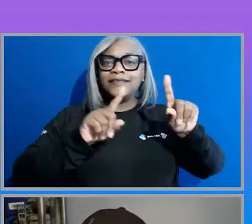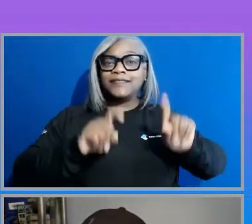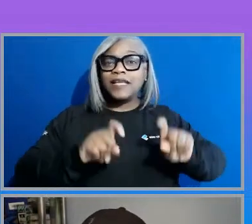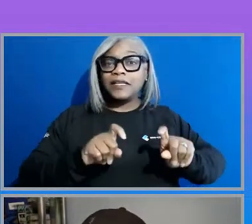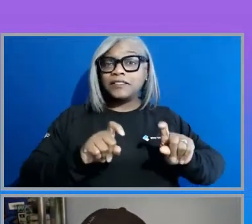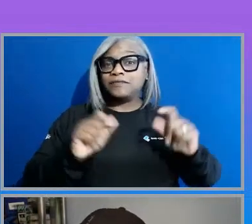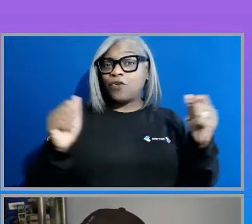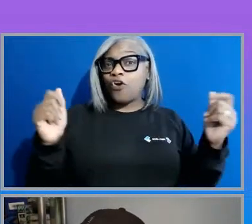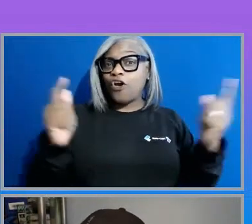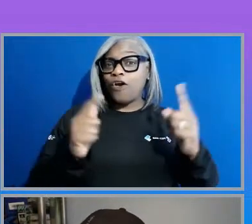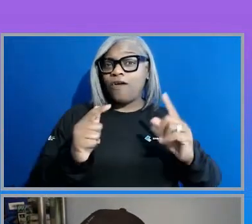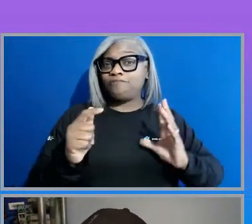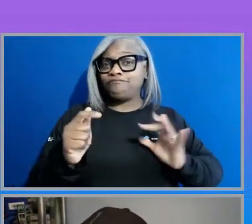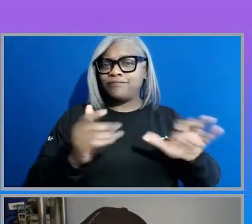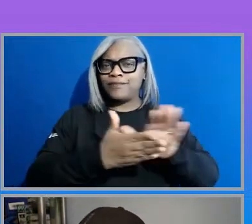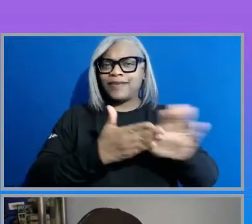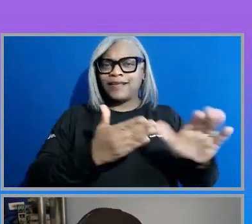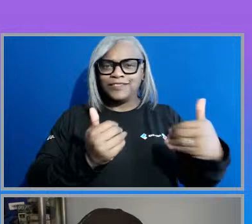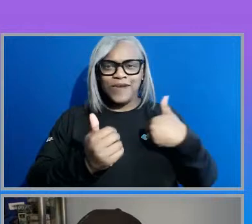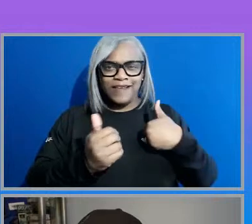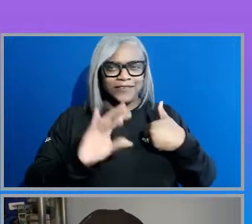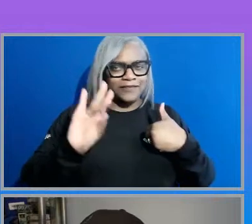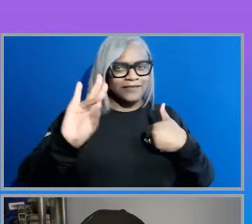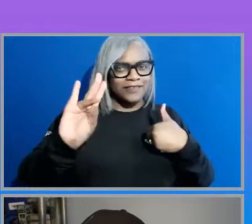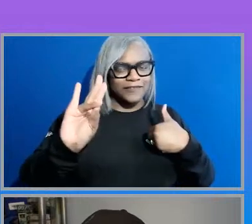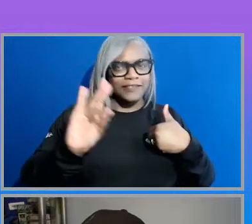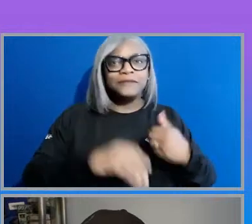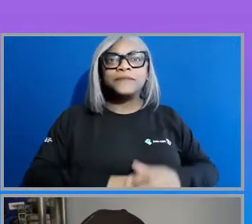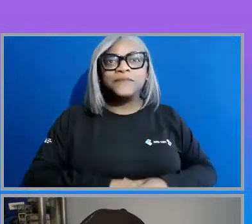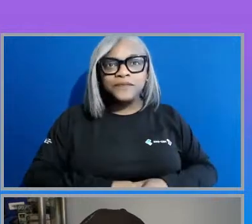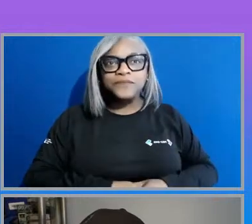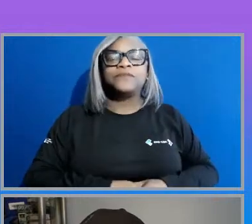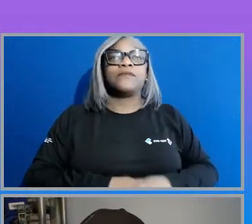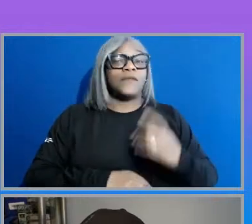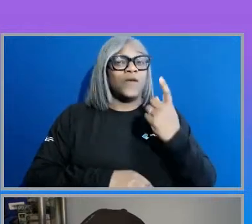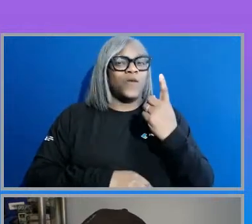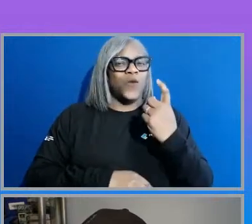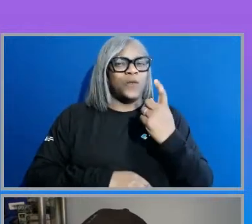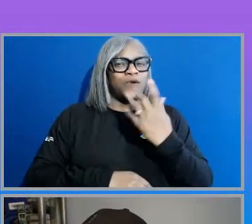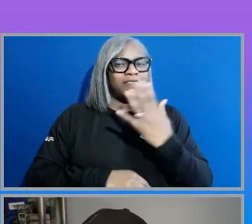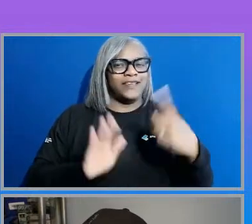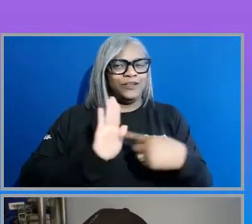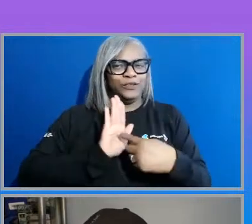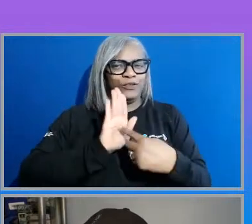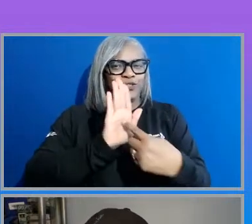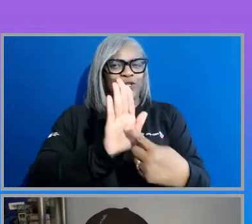handy. All right. One more feature in the browser that I